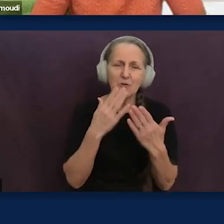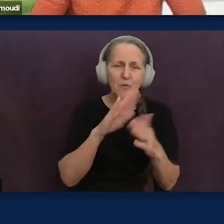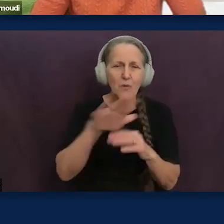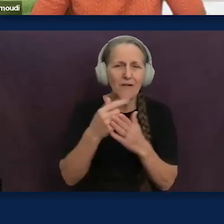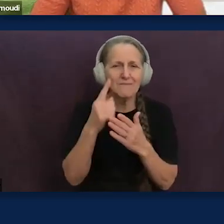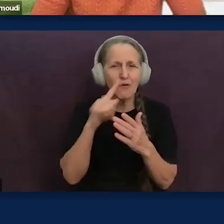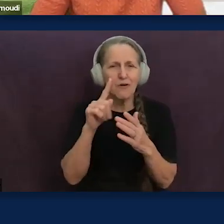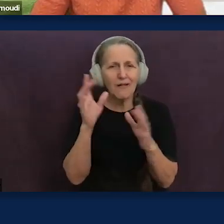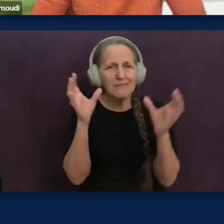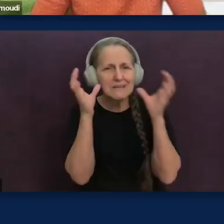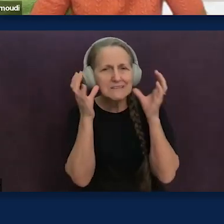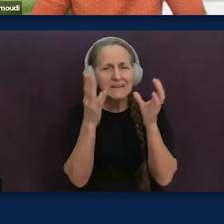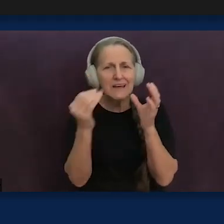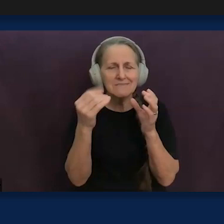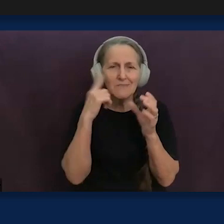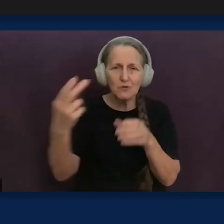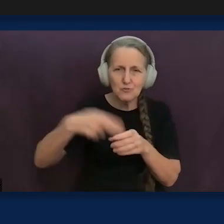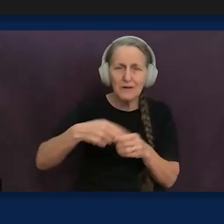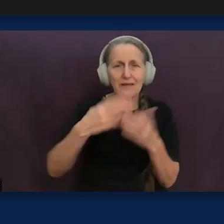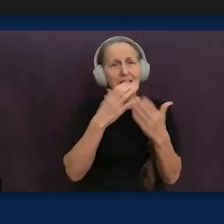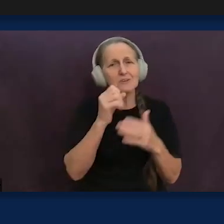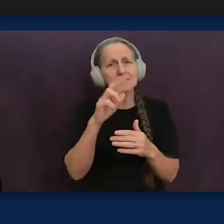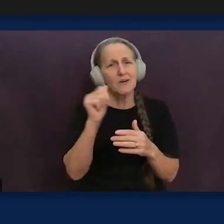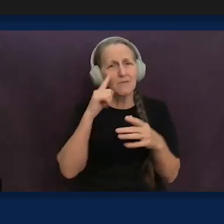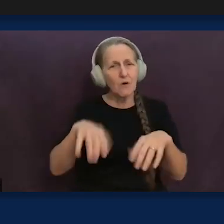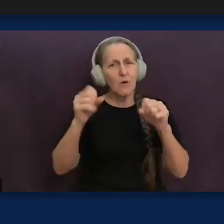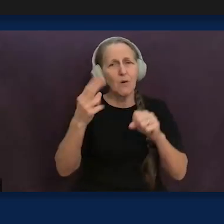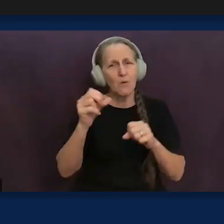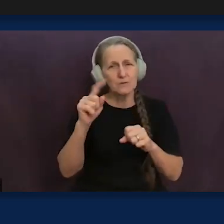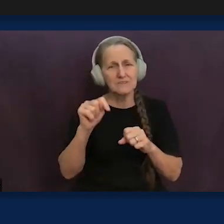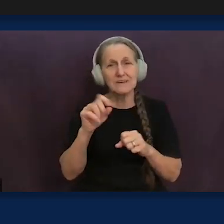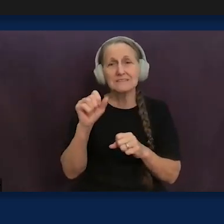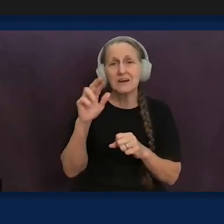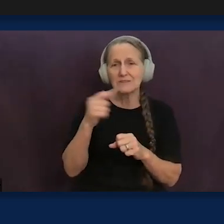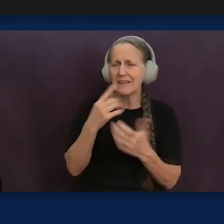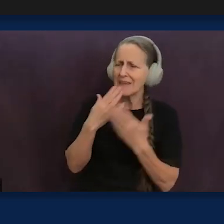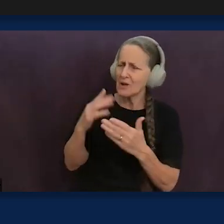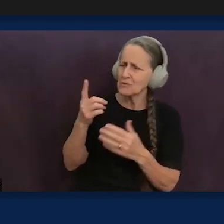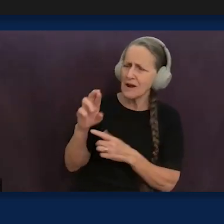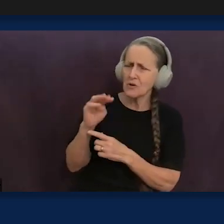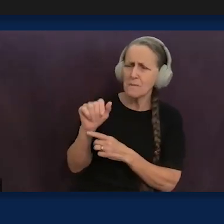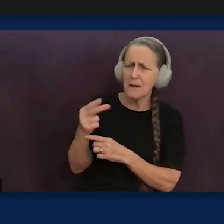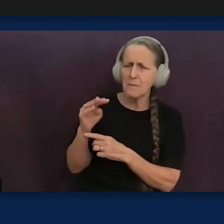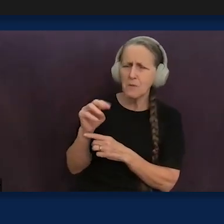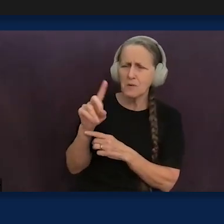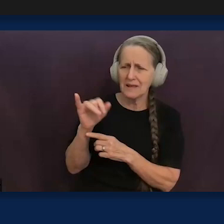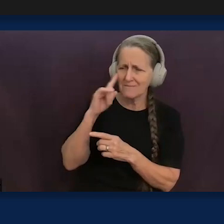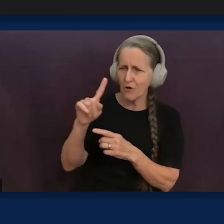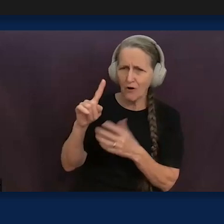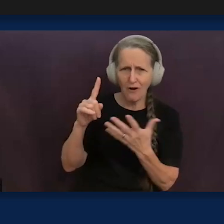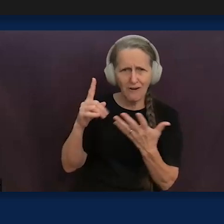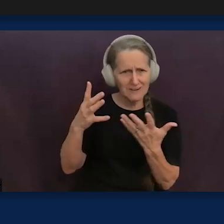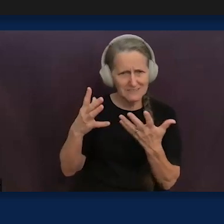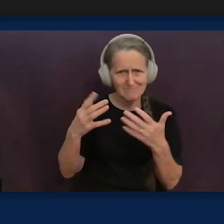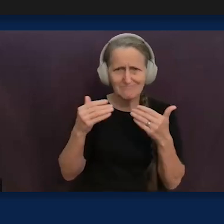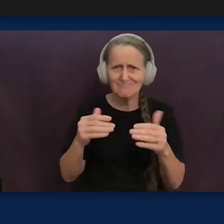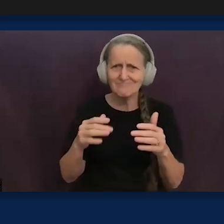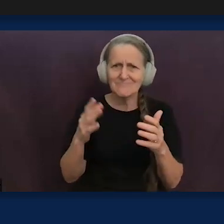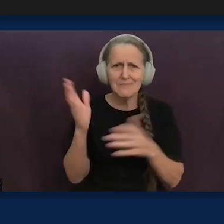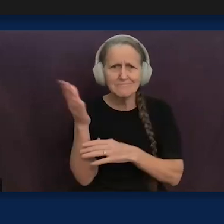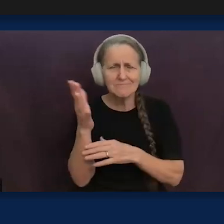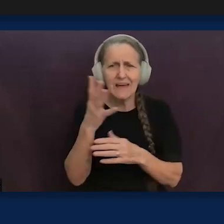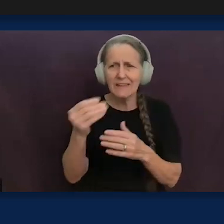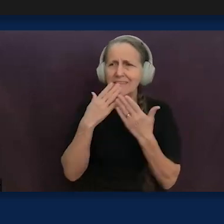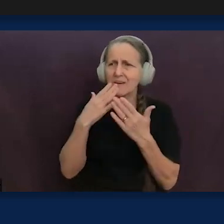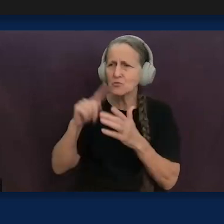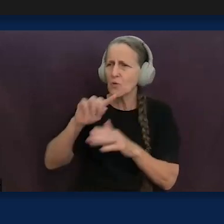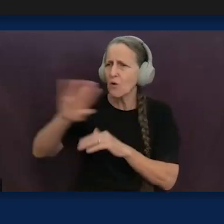Thank you. So, thank you so much to Dr. Mahmoudi for participating and to the audience for joining us and sharing your questions.